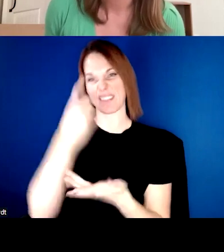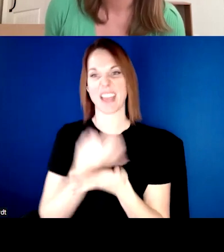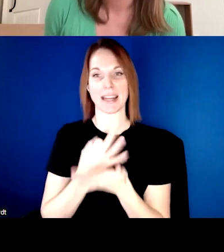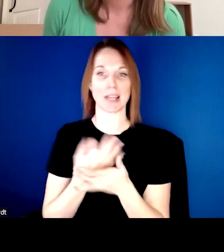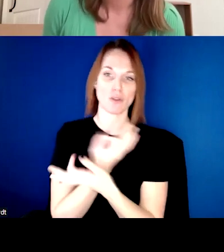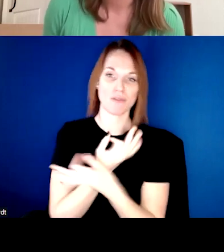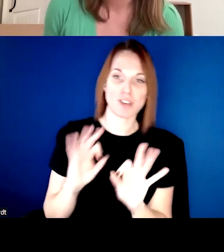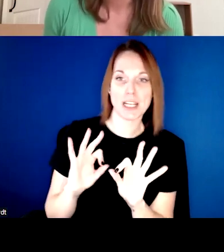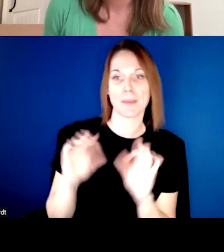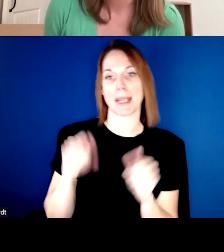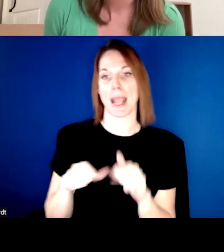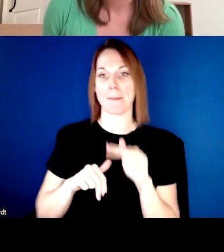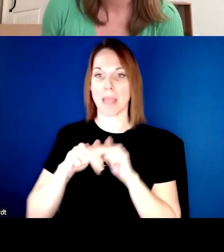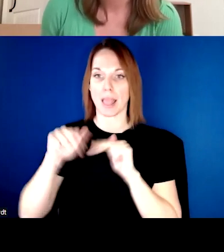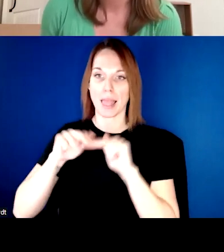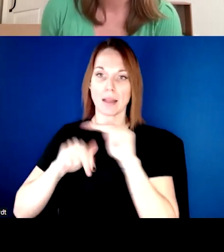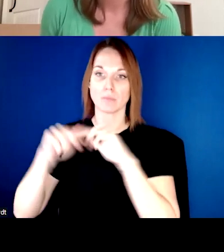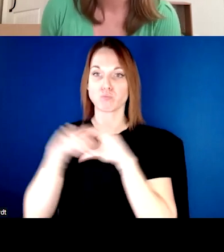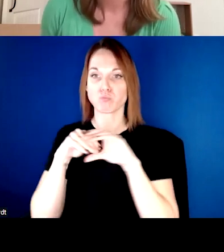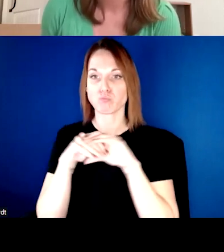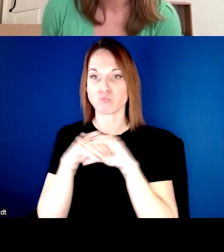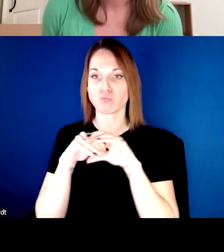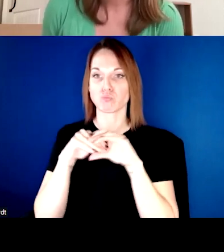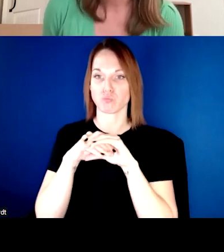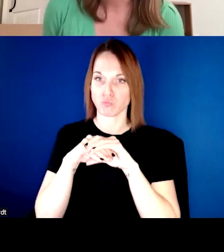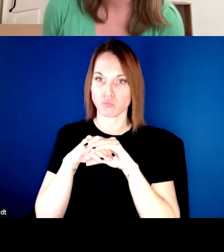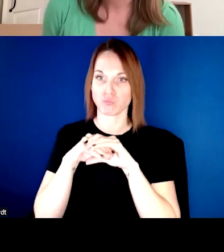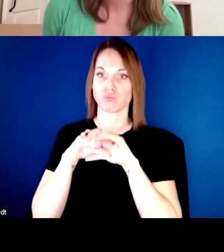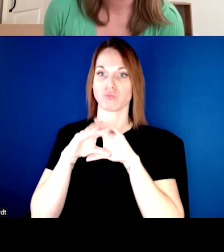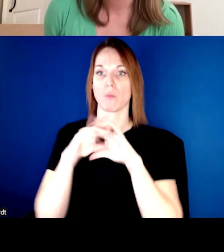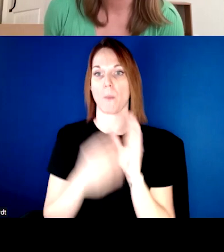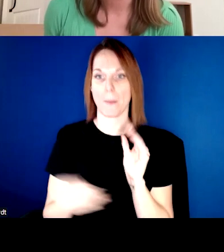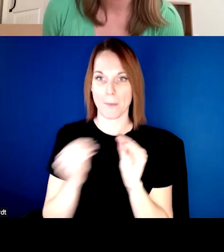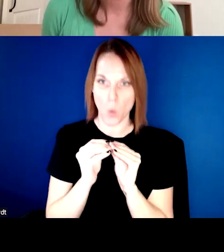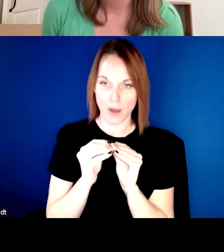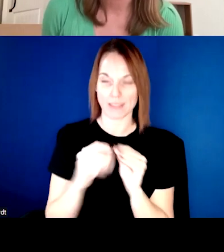bit more emergency savings so that they aren't necessarily in the situation where they need a